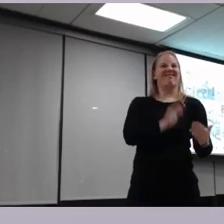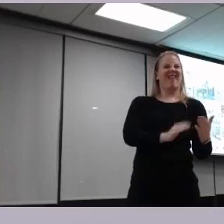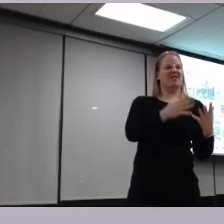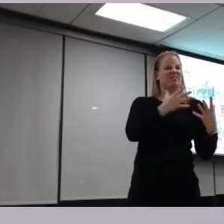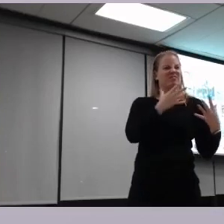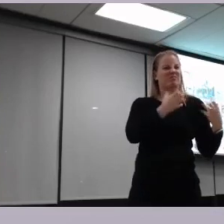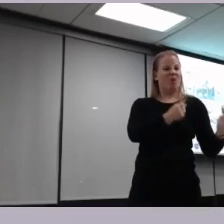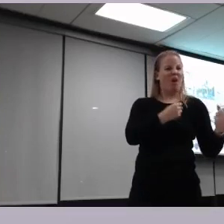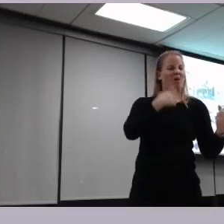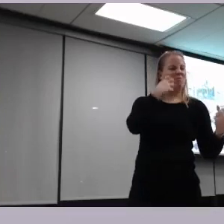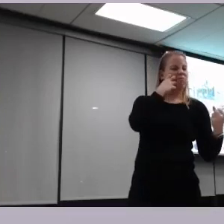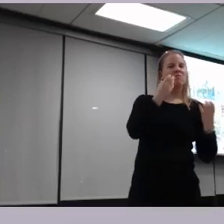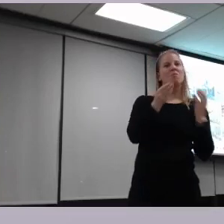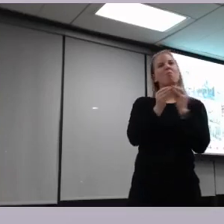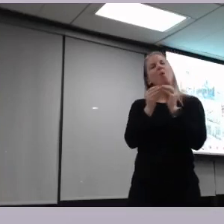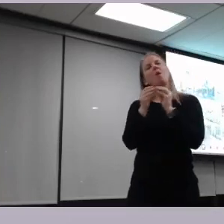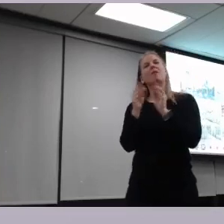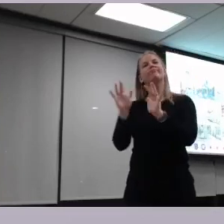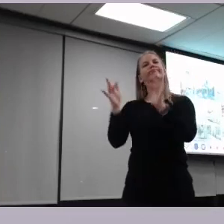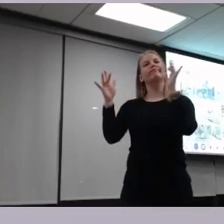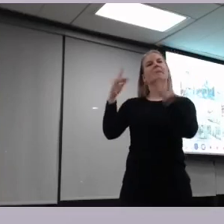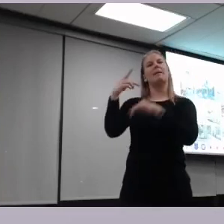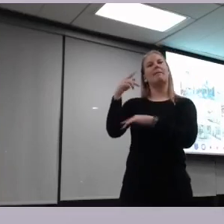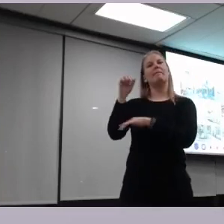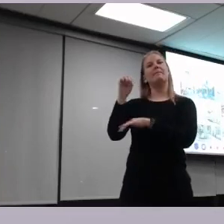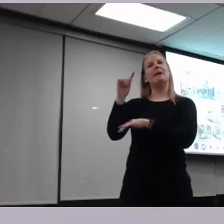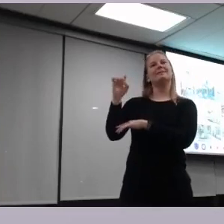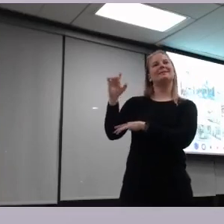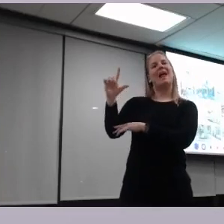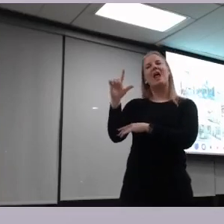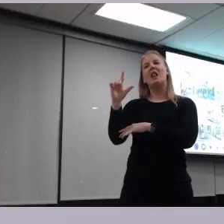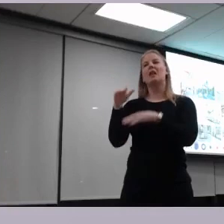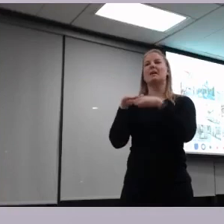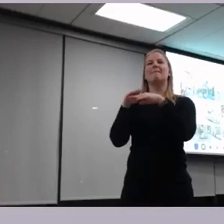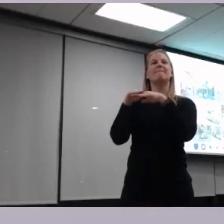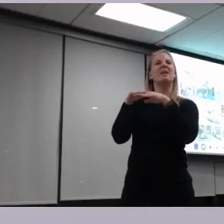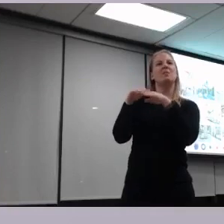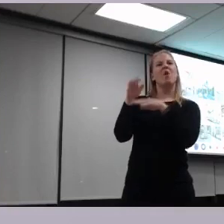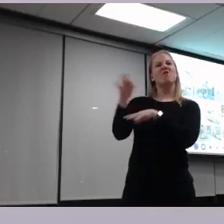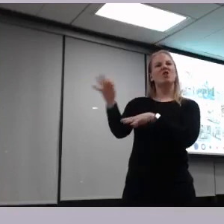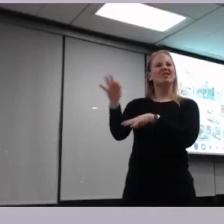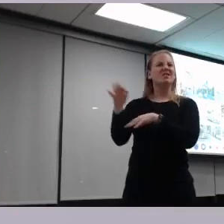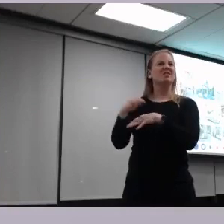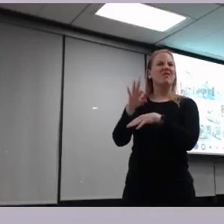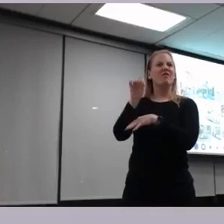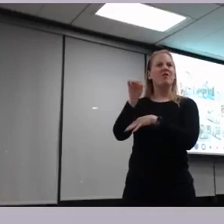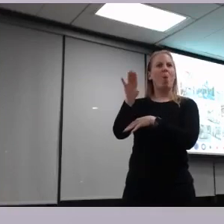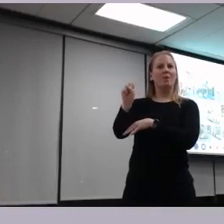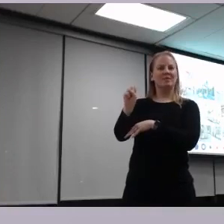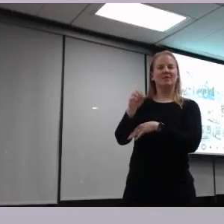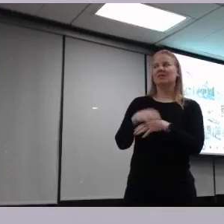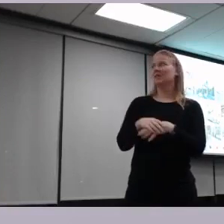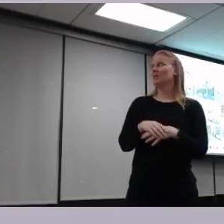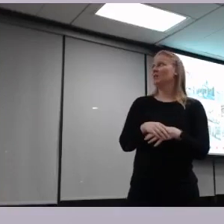and the simple minimal forms in sight friendship and the all these information, they are also included on